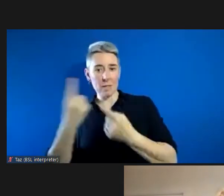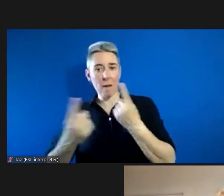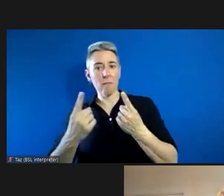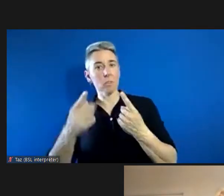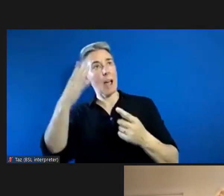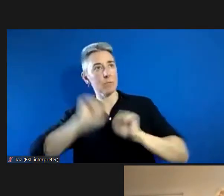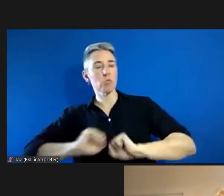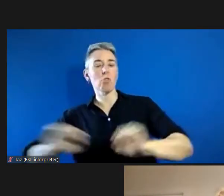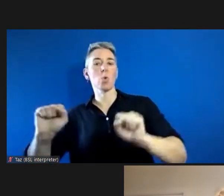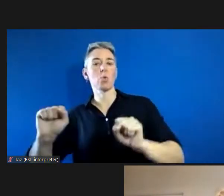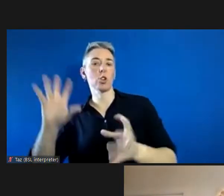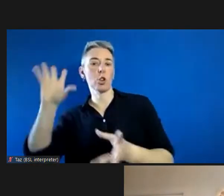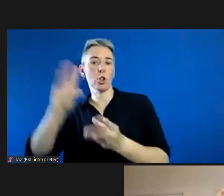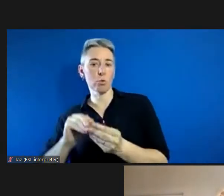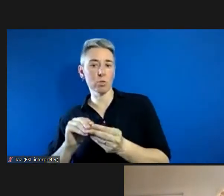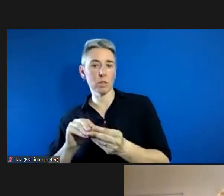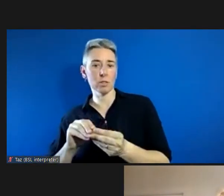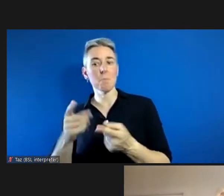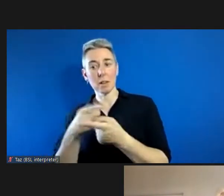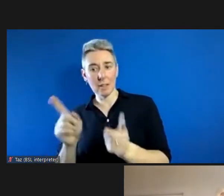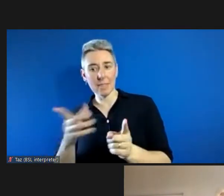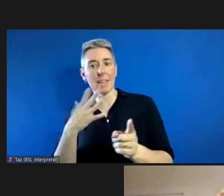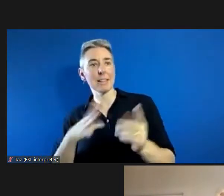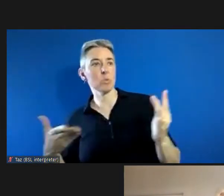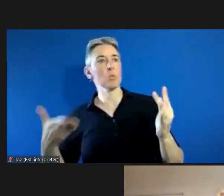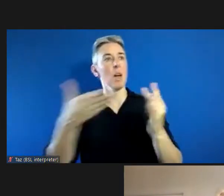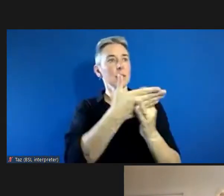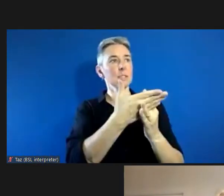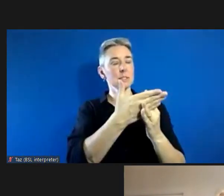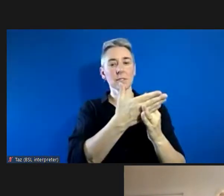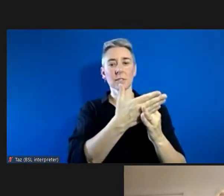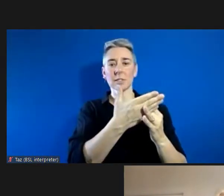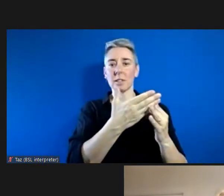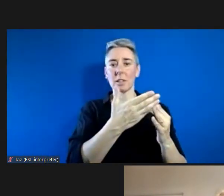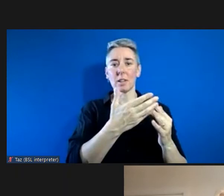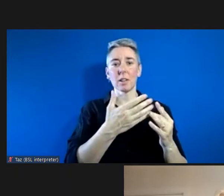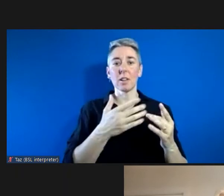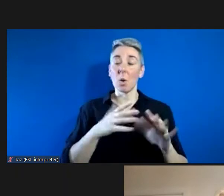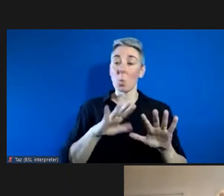based upon access to provision, it helps them develop their own critical thinking, and that's